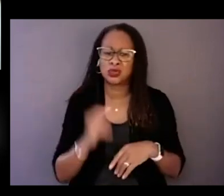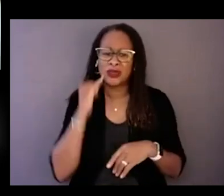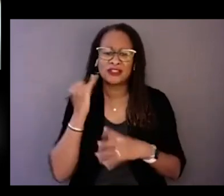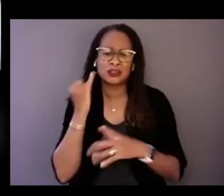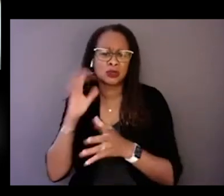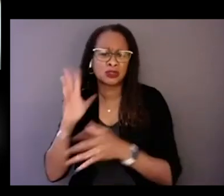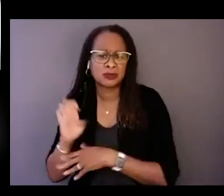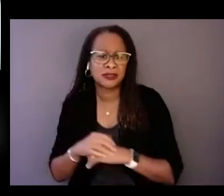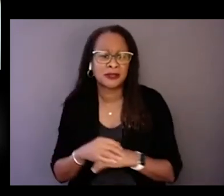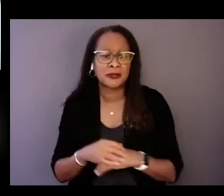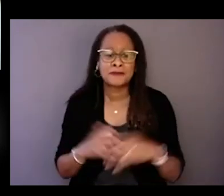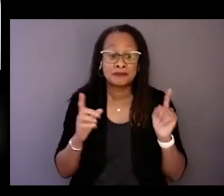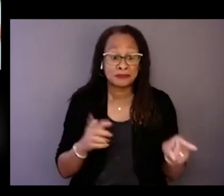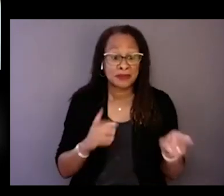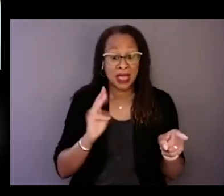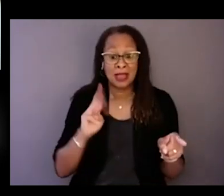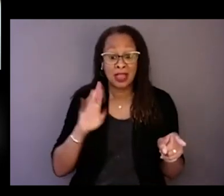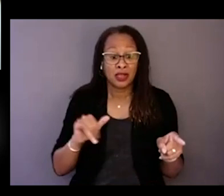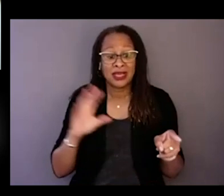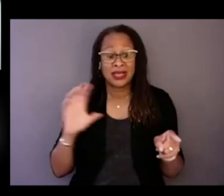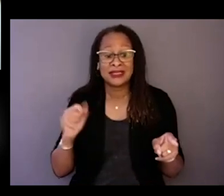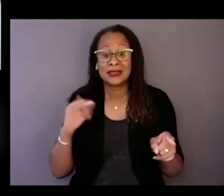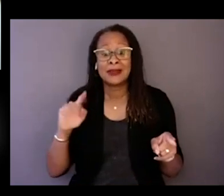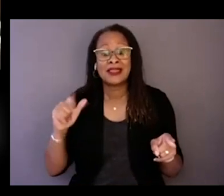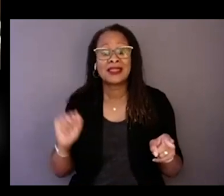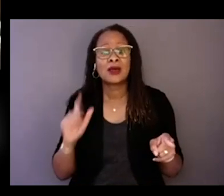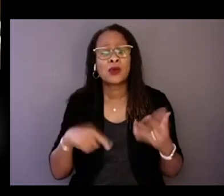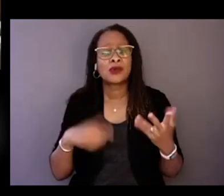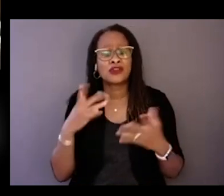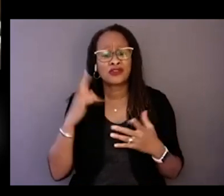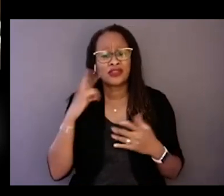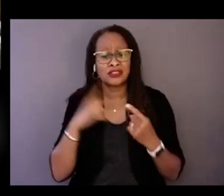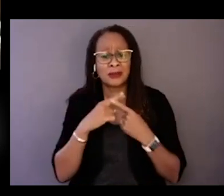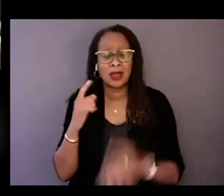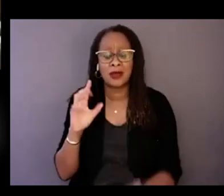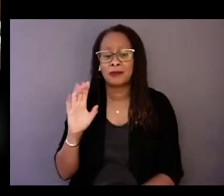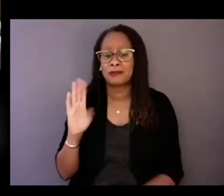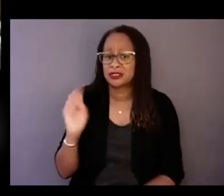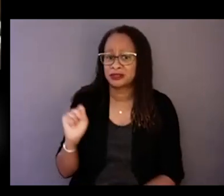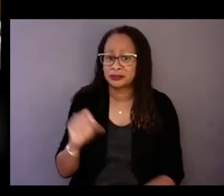about Britney Spears prior to heading into this project? Well Liz mentioned this idea, as you said,